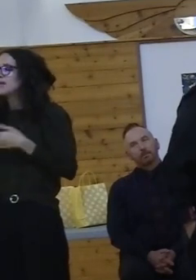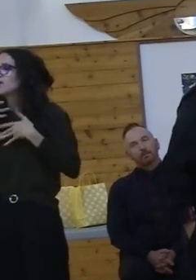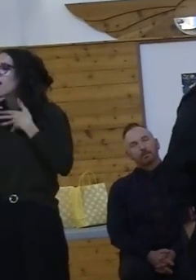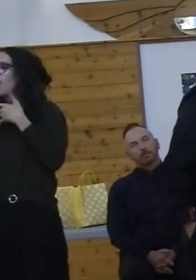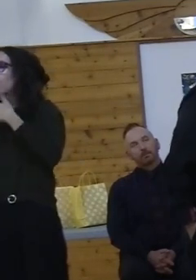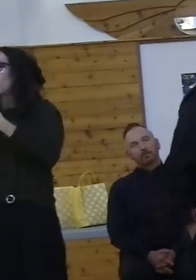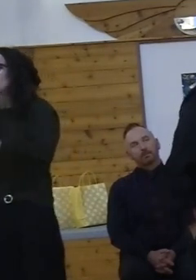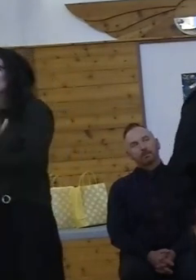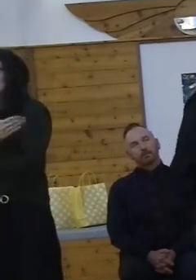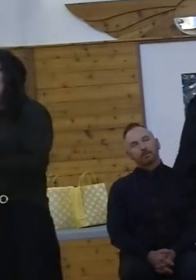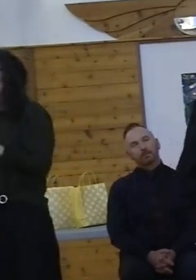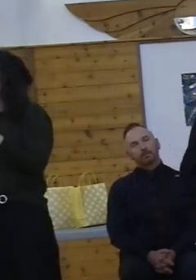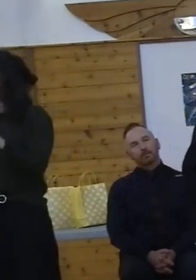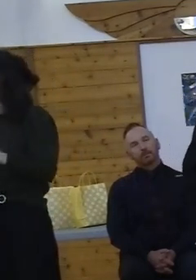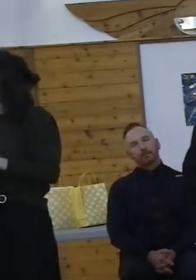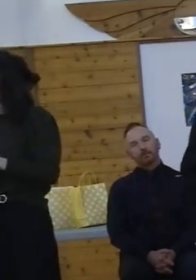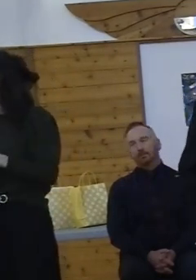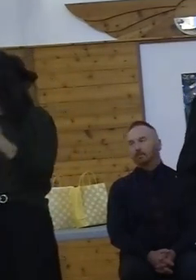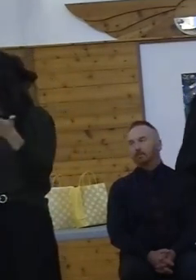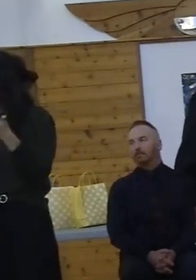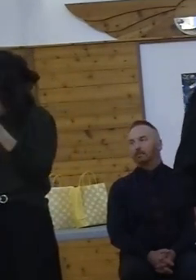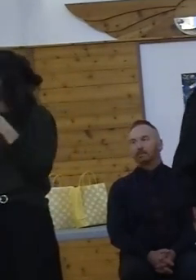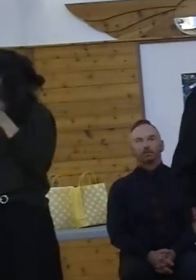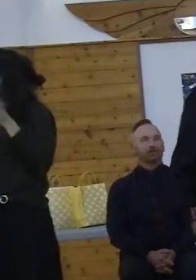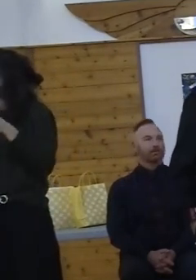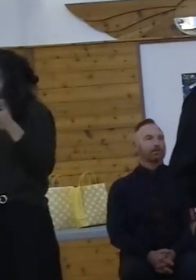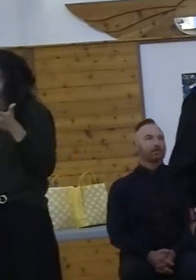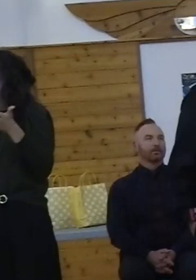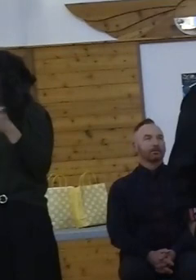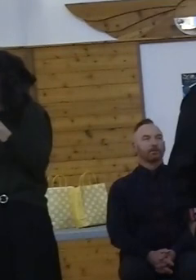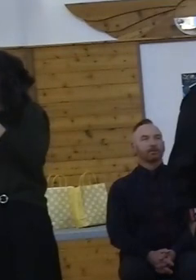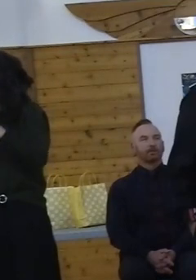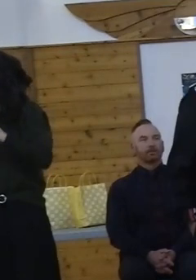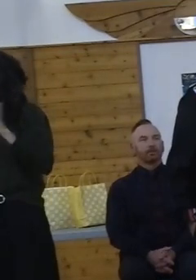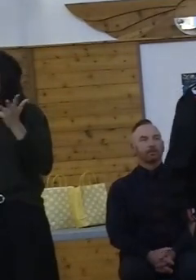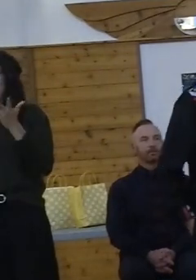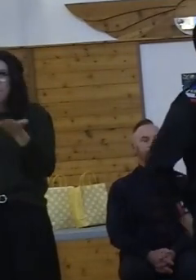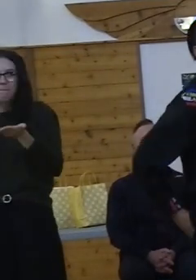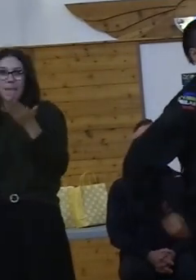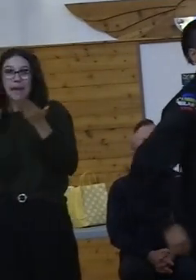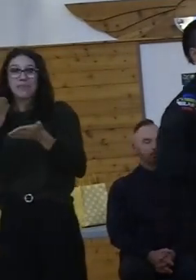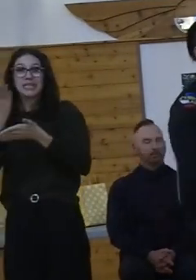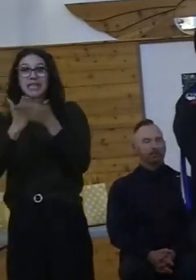originated from for our relatives from our territories who might not know?